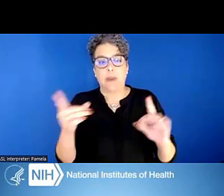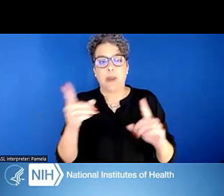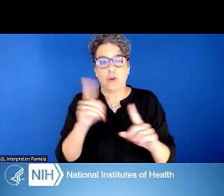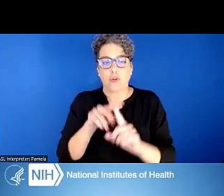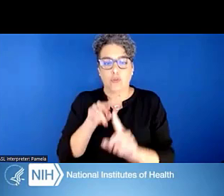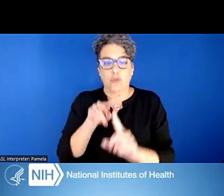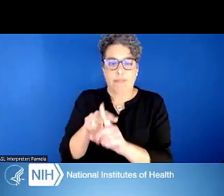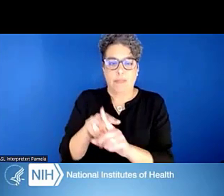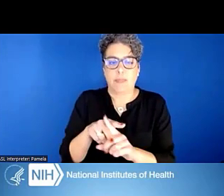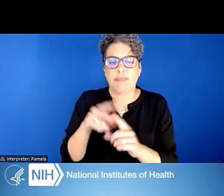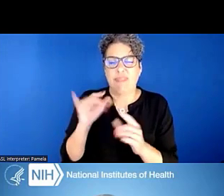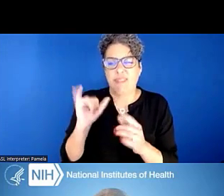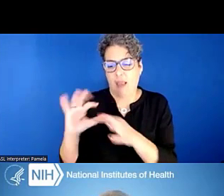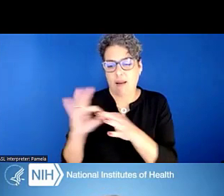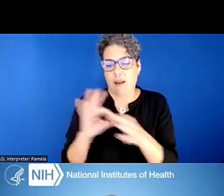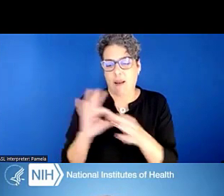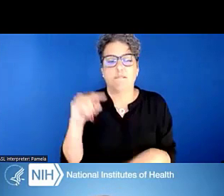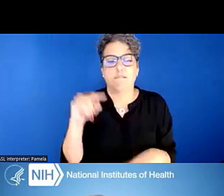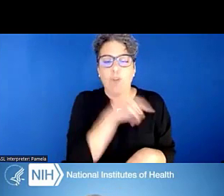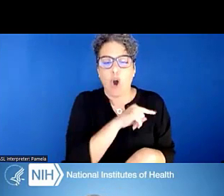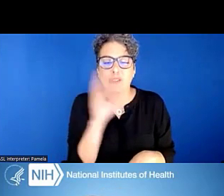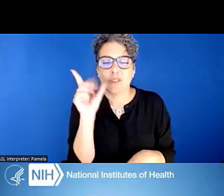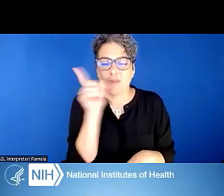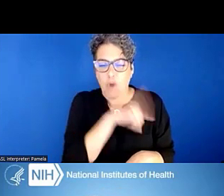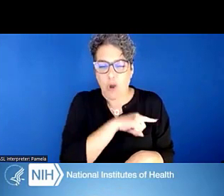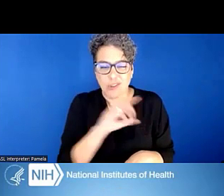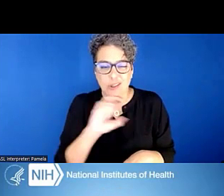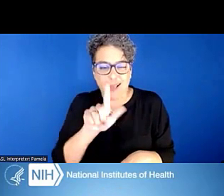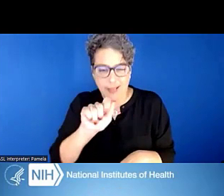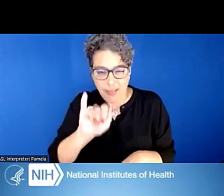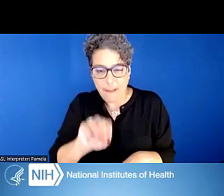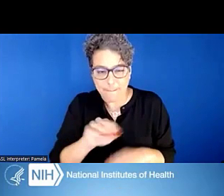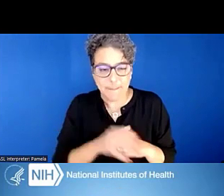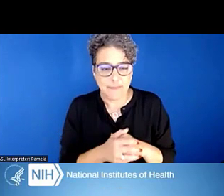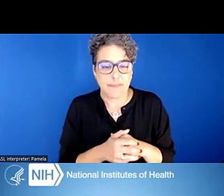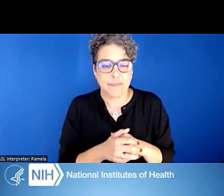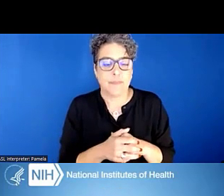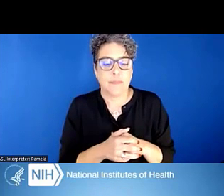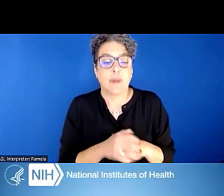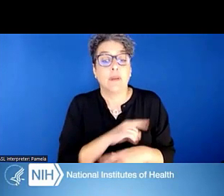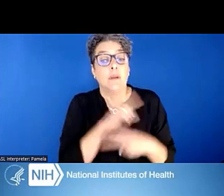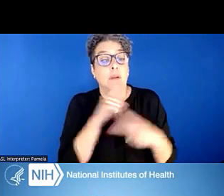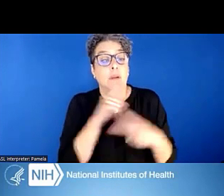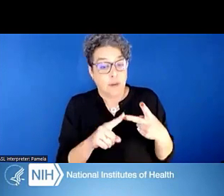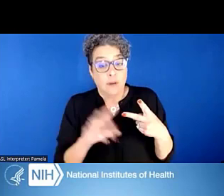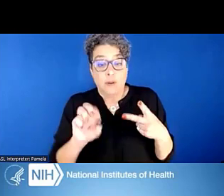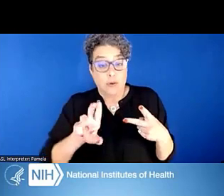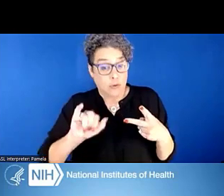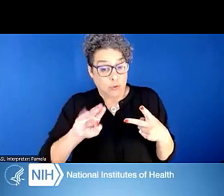Now false claims can also be criminal. In some rare cases, they are pursued as criminal.